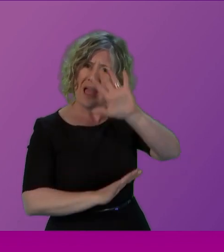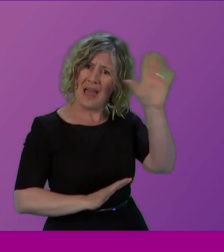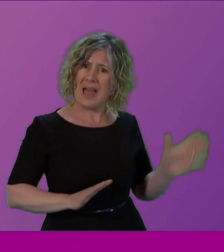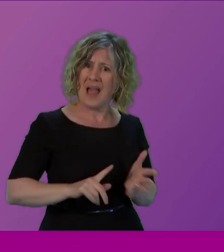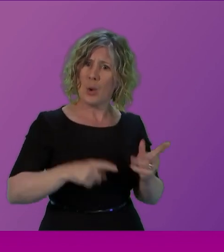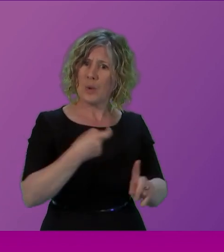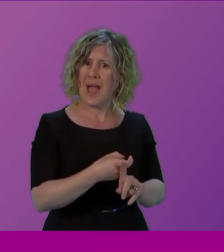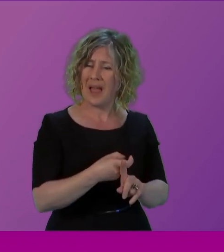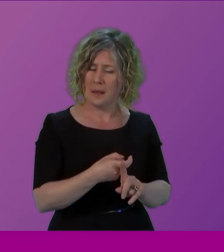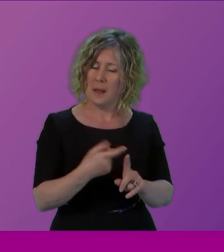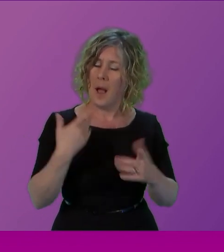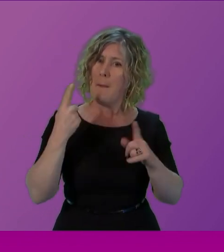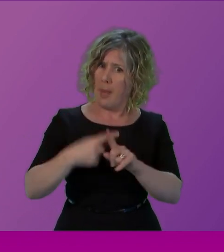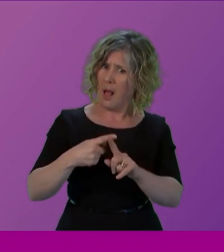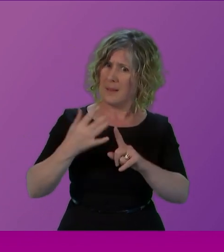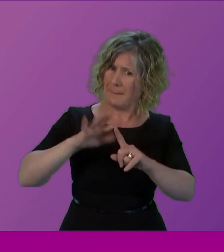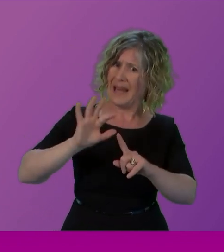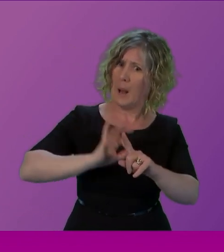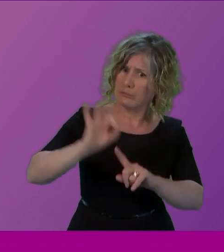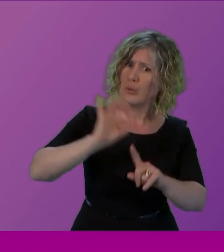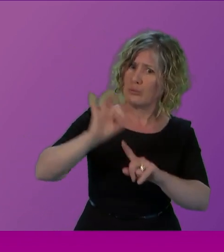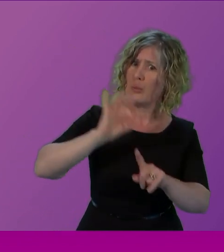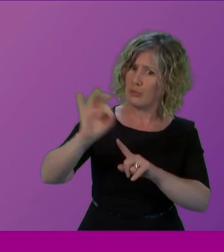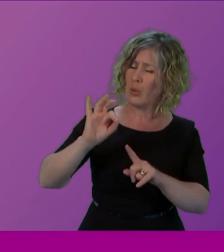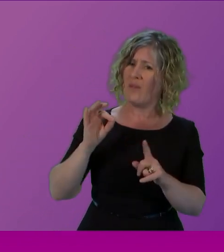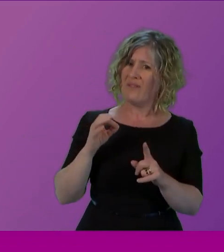progress has been made on improving child oral health.